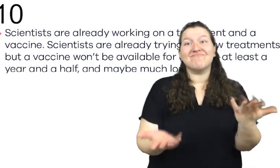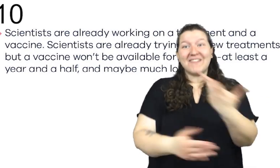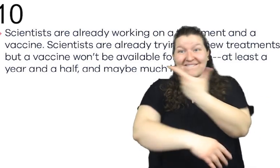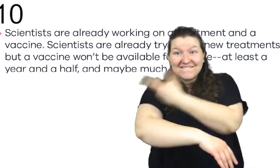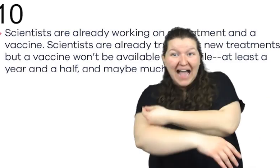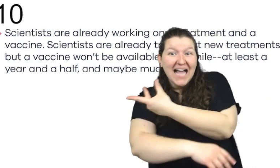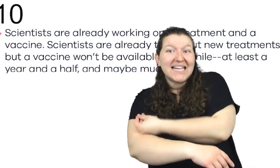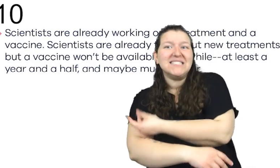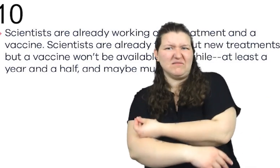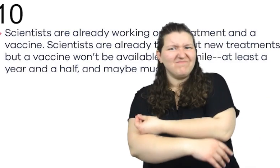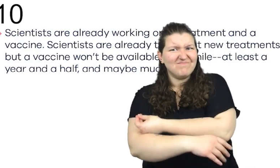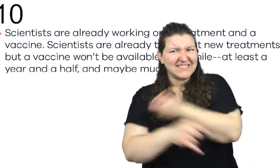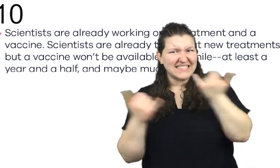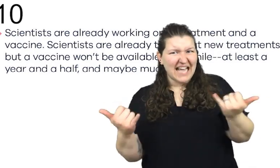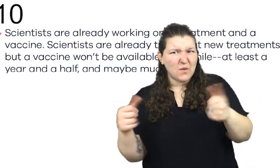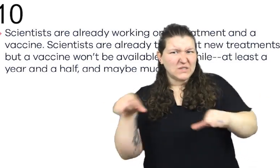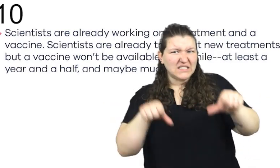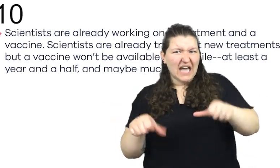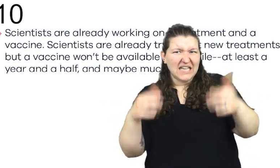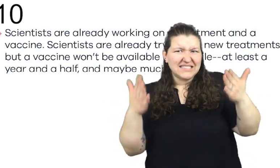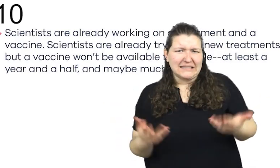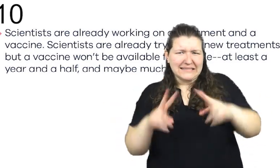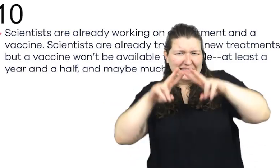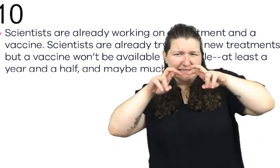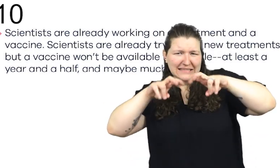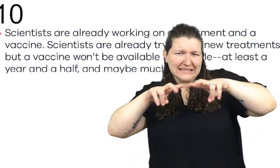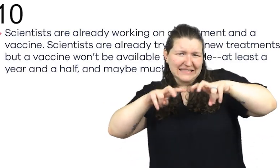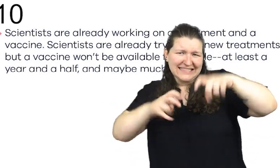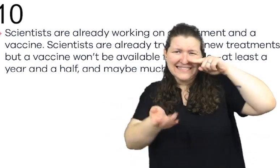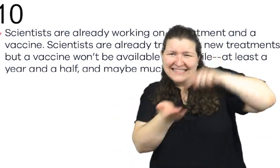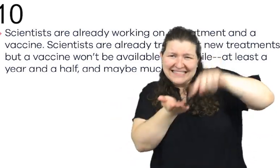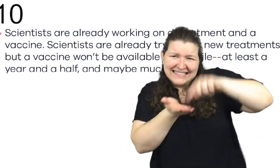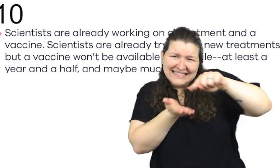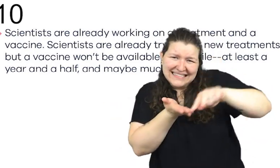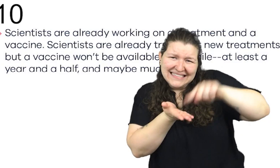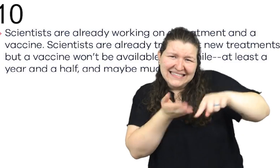Scientists are already working on a treatment and a vaccine.